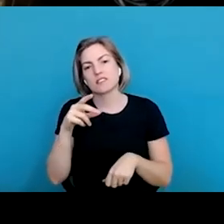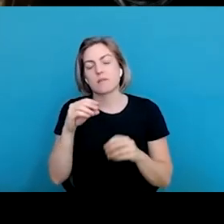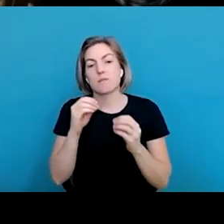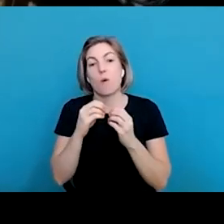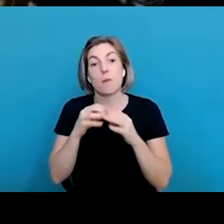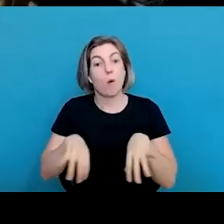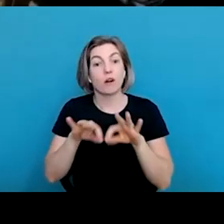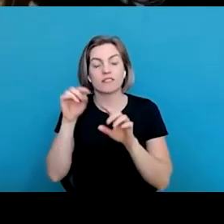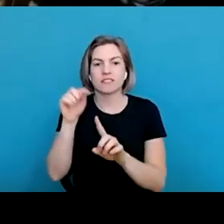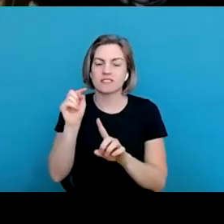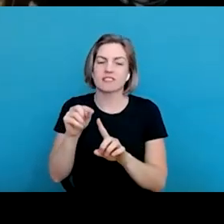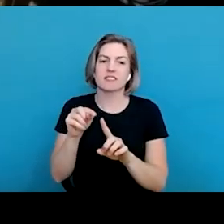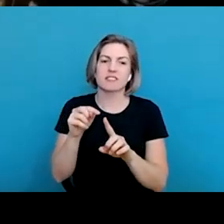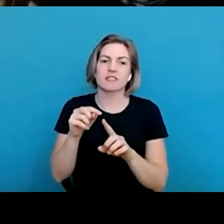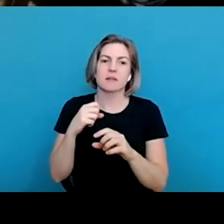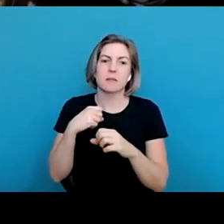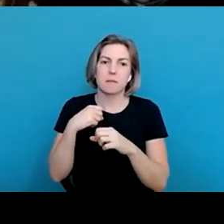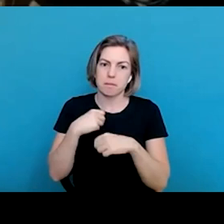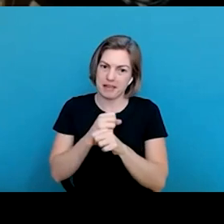to make such an emerging technology more accessible